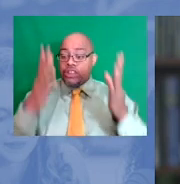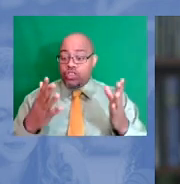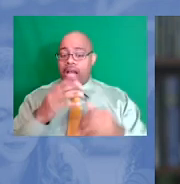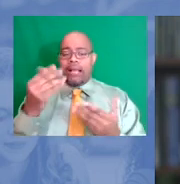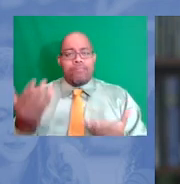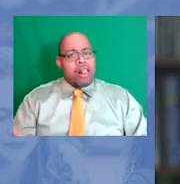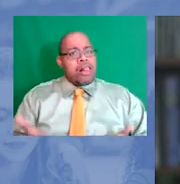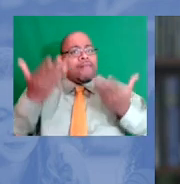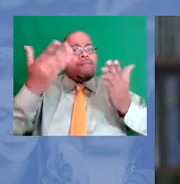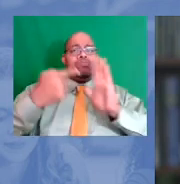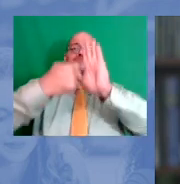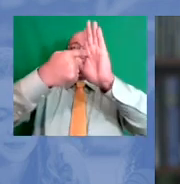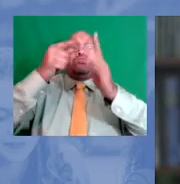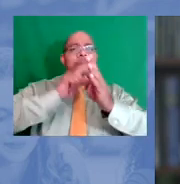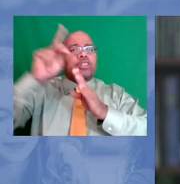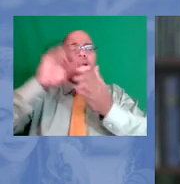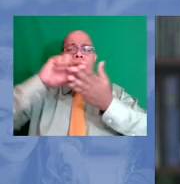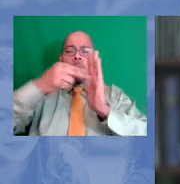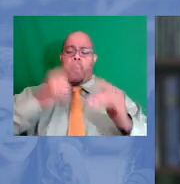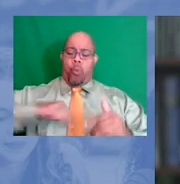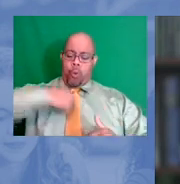AND PURPOSES WE HAVE AS EDUCATORS FOCUSED ON EQUITY.